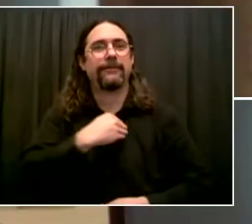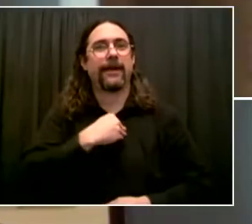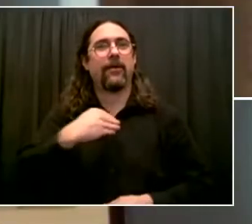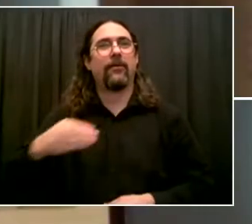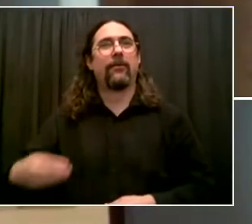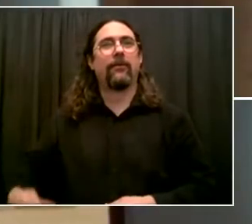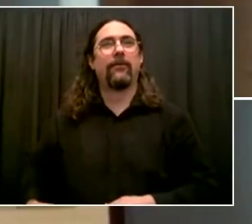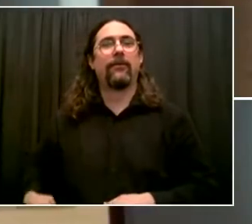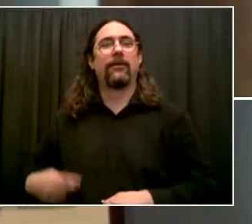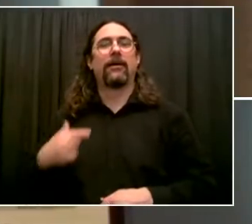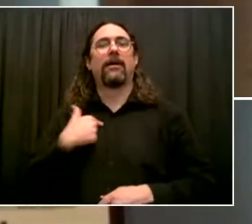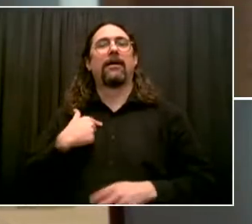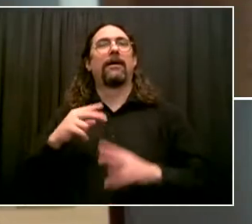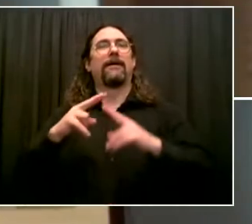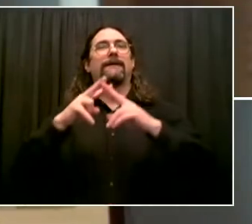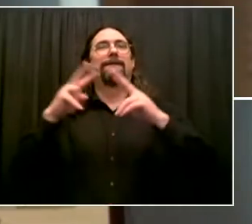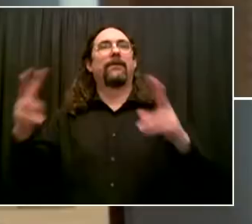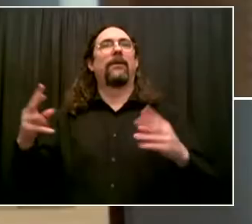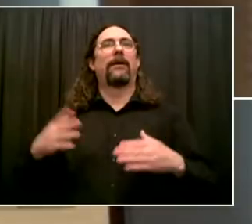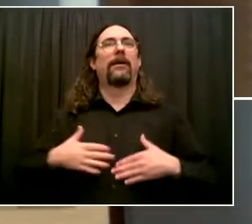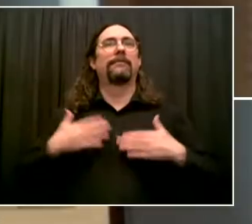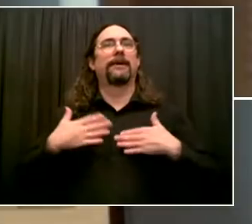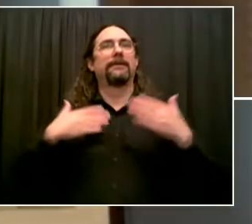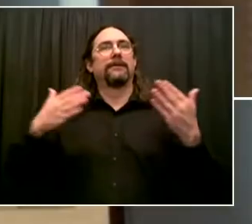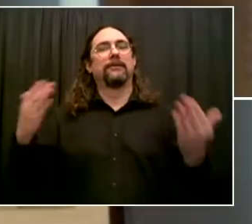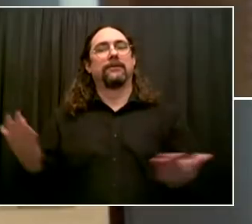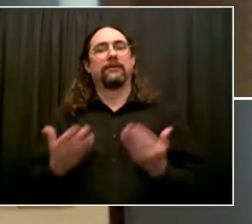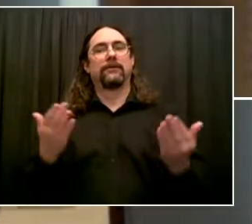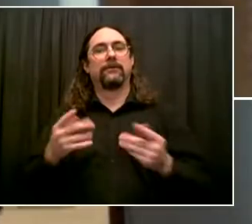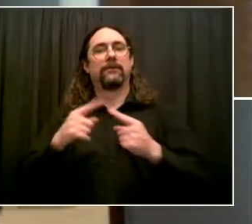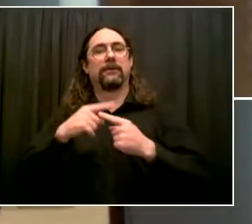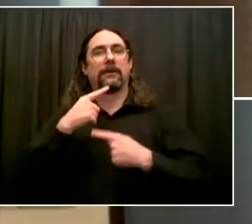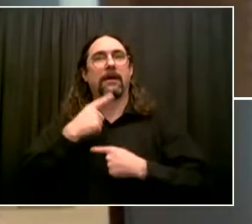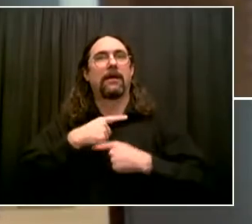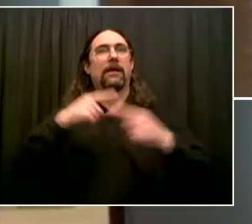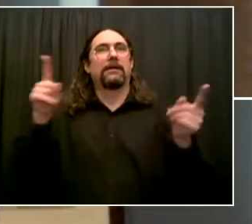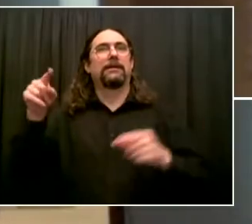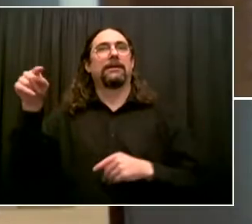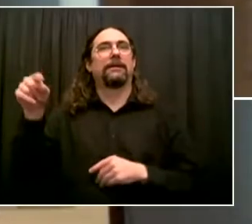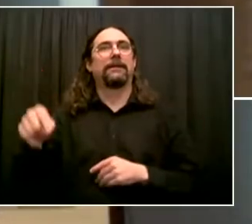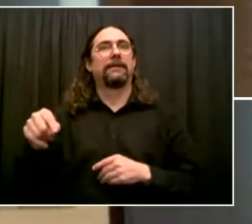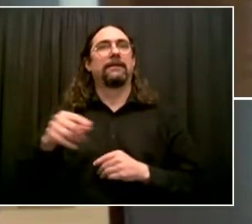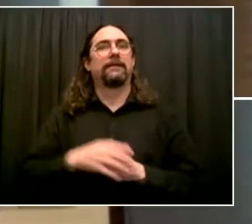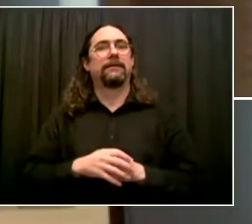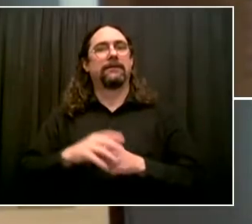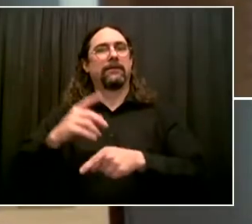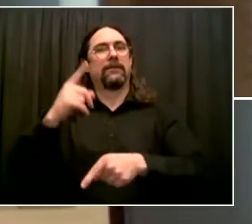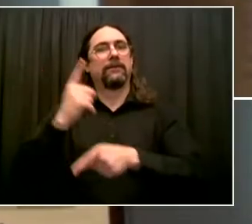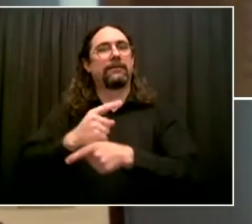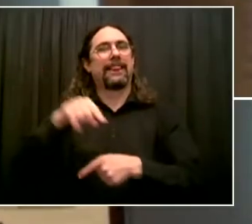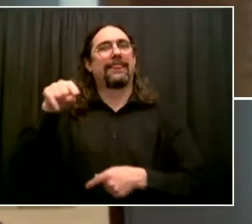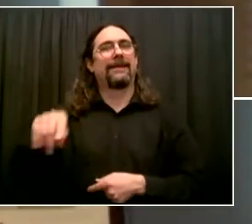BANKS POWERS.